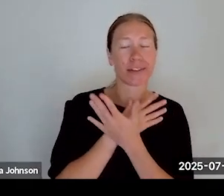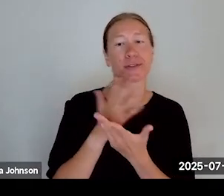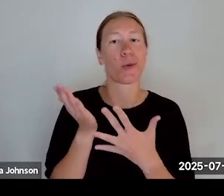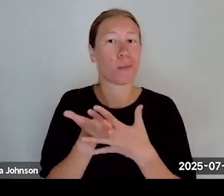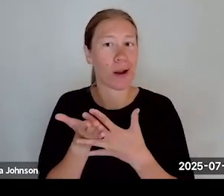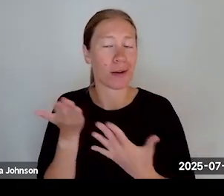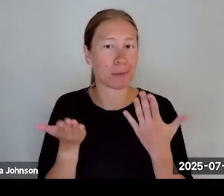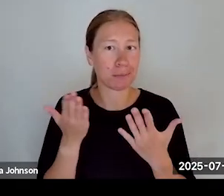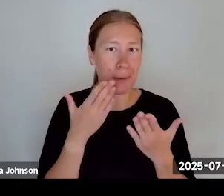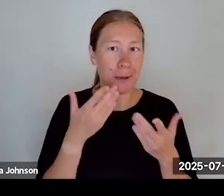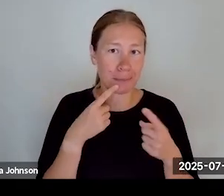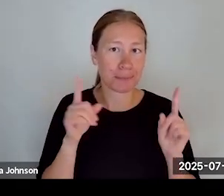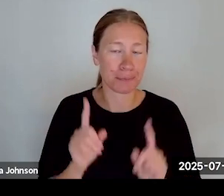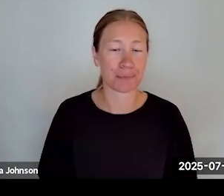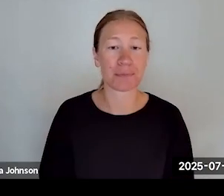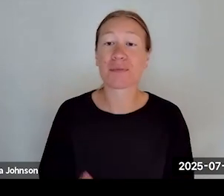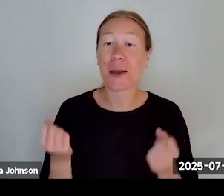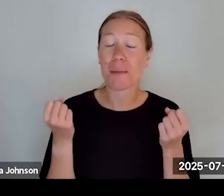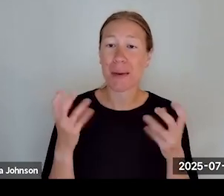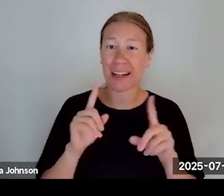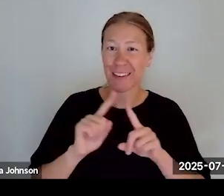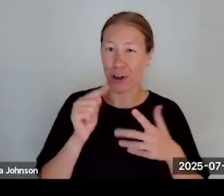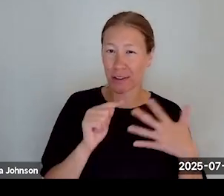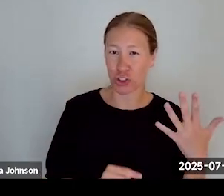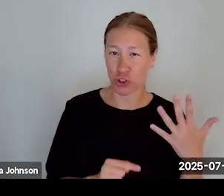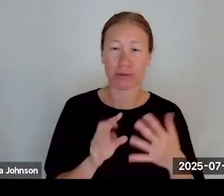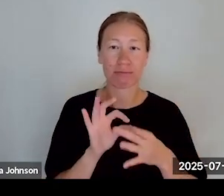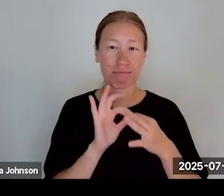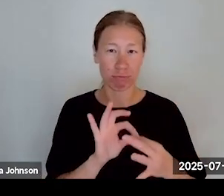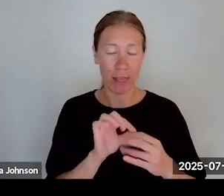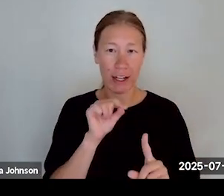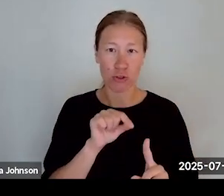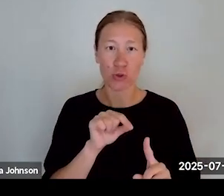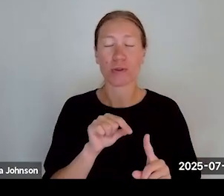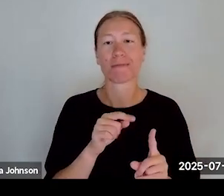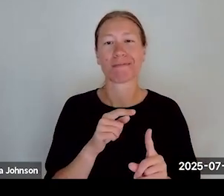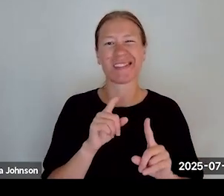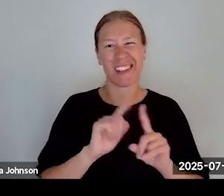There are many different conditions that may fall into the category of limitations impacting the immune system,